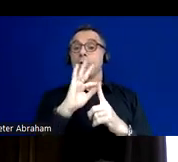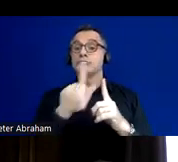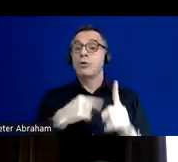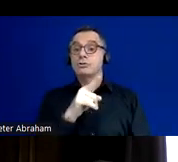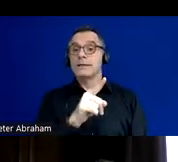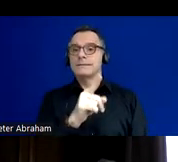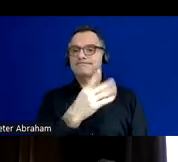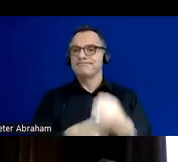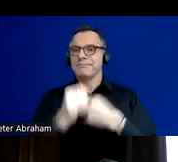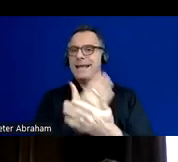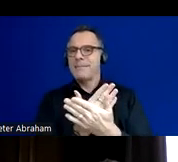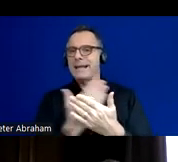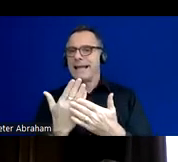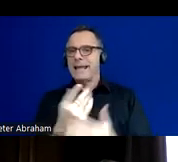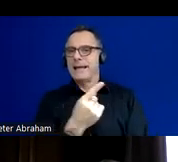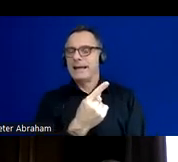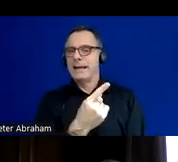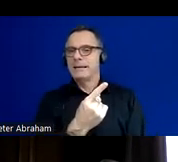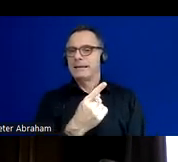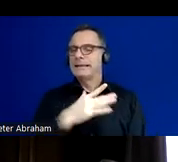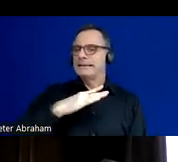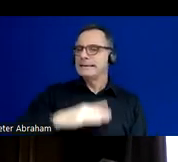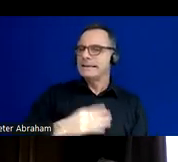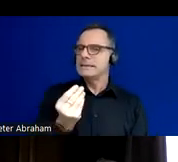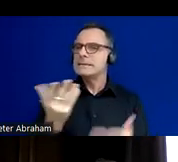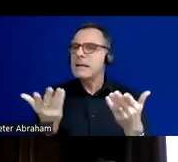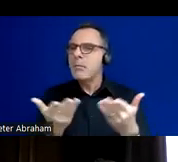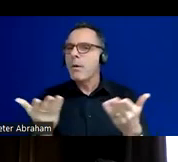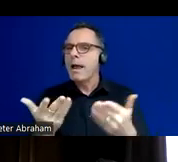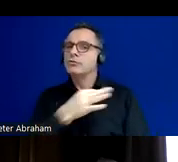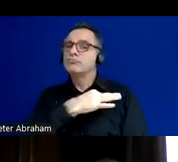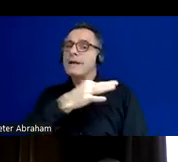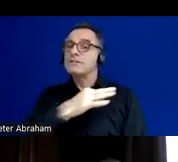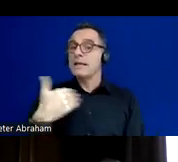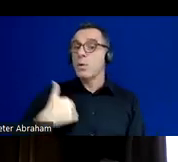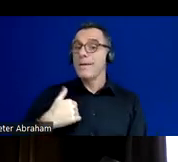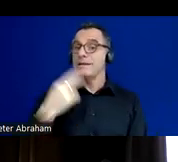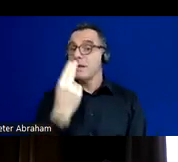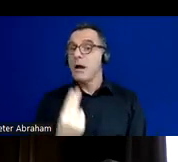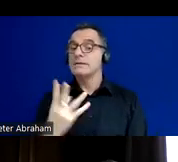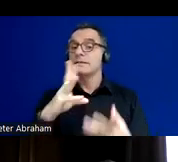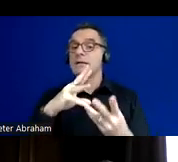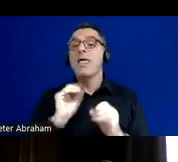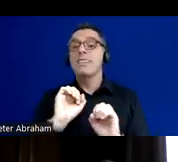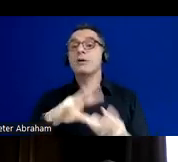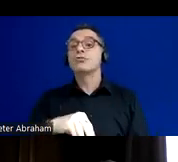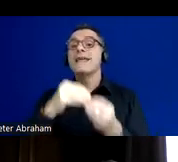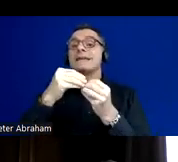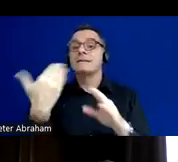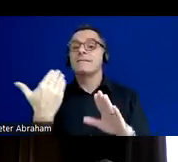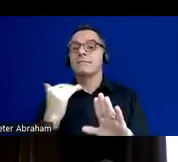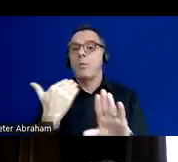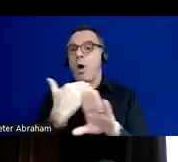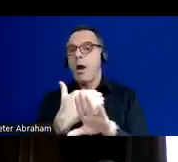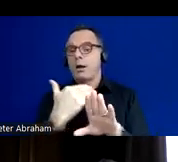was a need for somewhere that represented women artists' and creatives' work; at first, it was